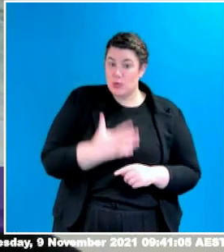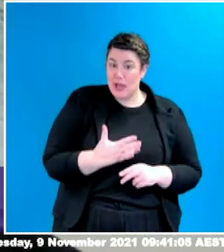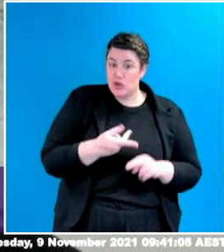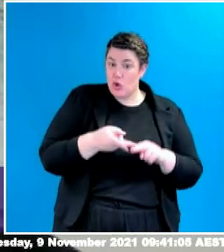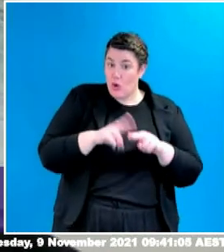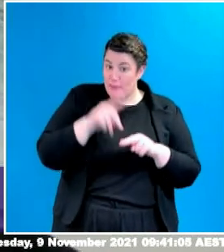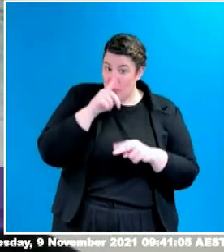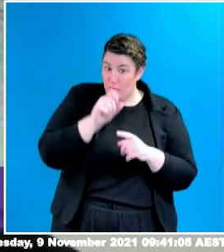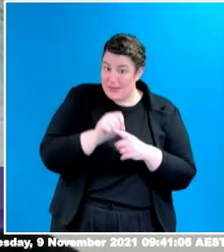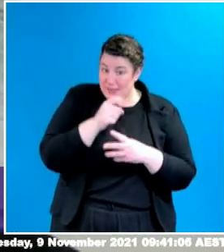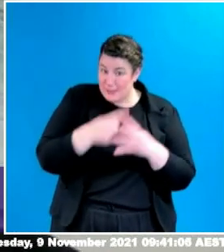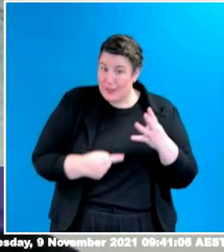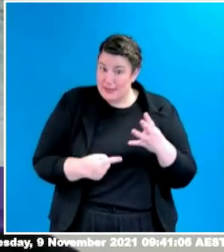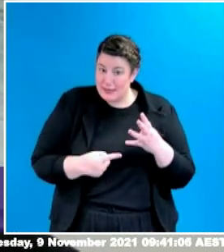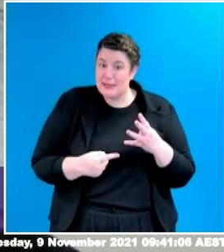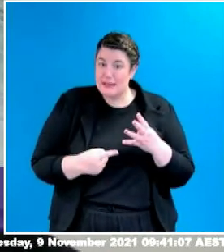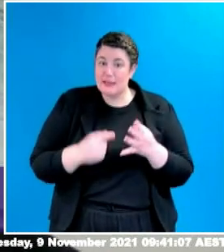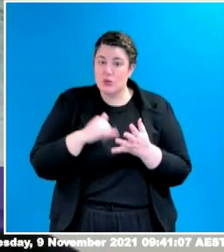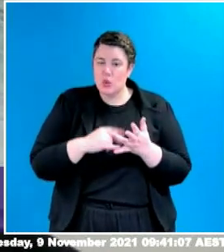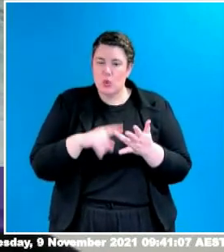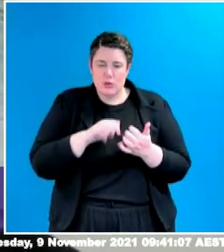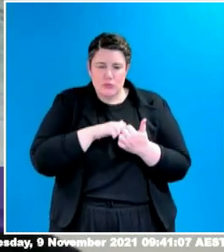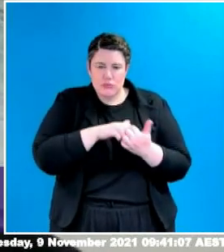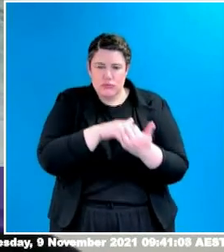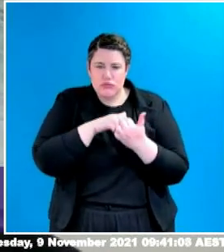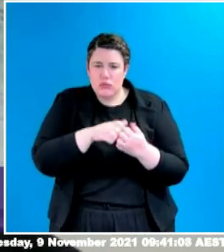We still work in the disability services space.